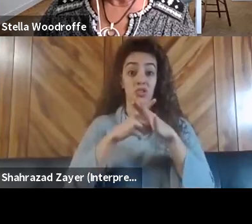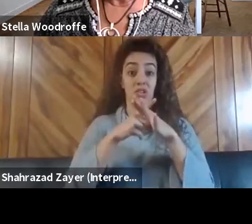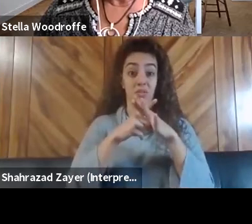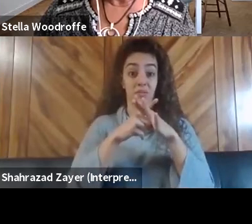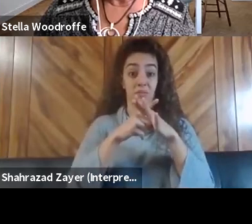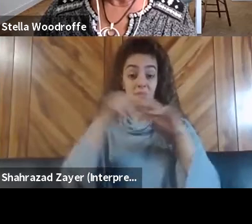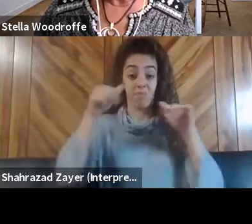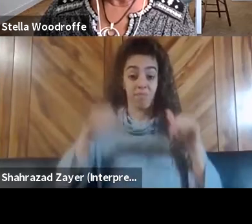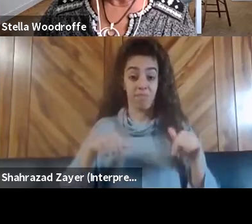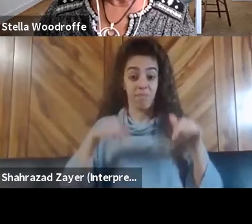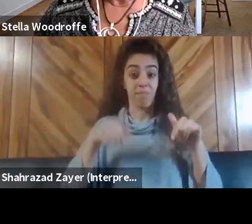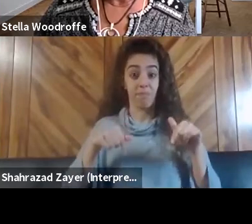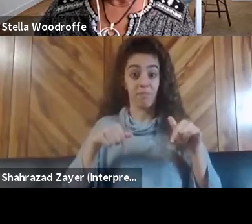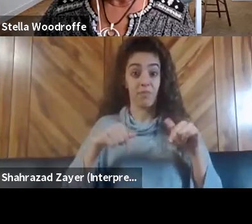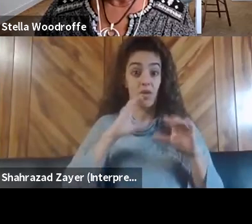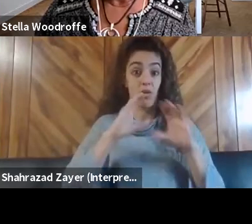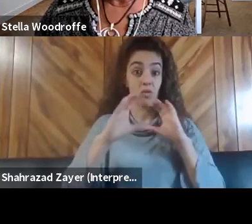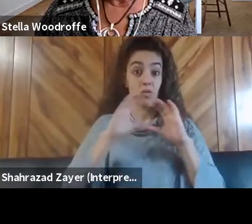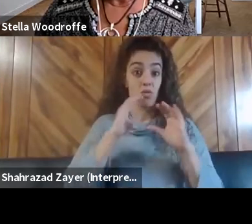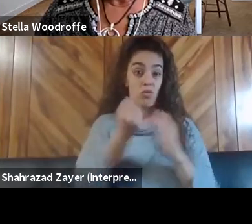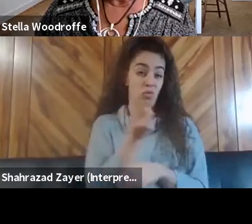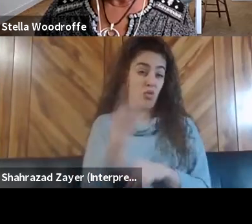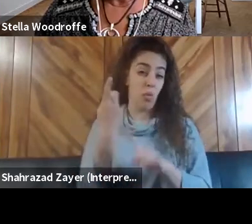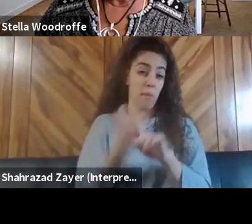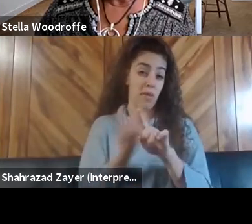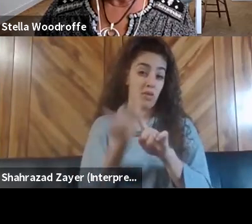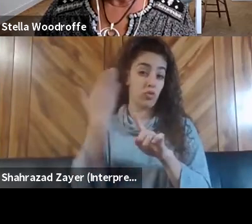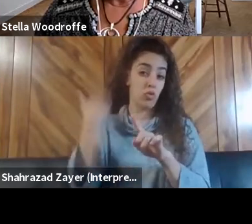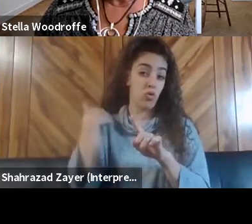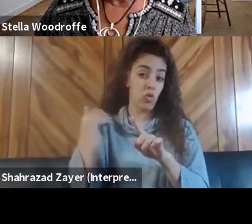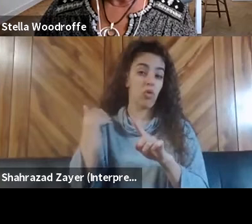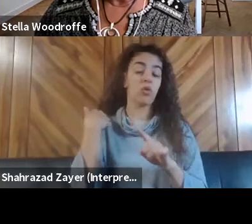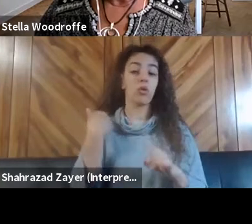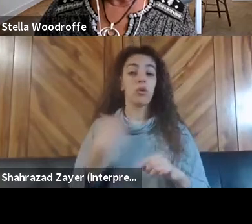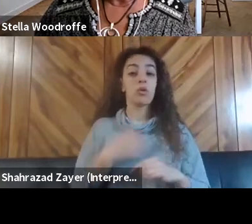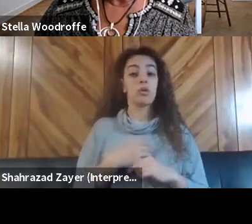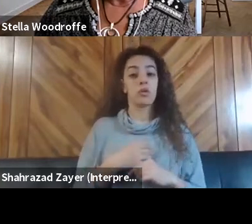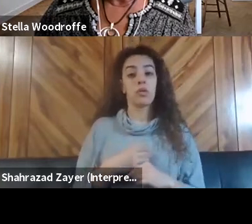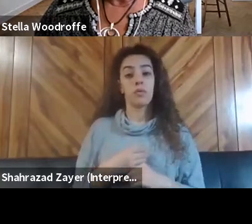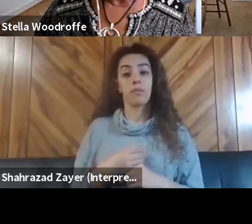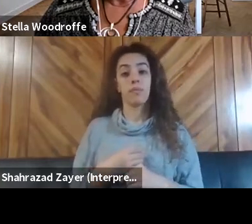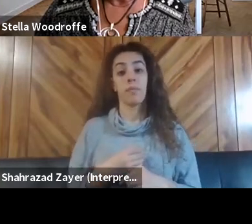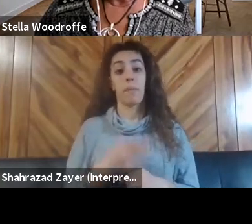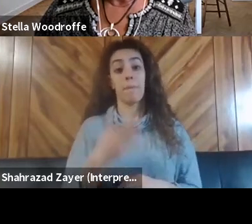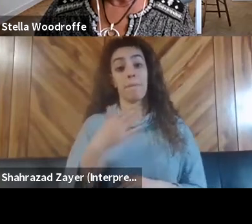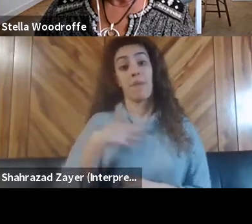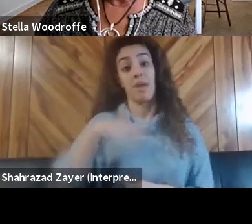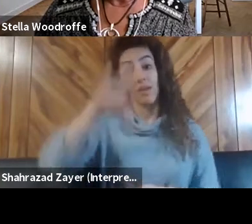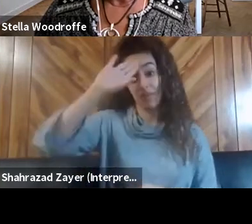months ago, where we would try and get my son mainstream for